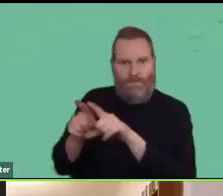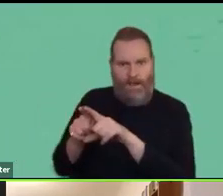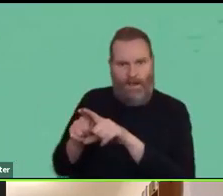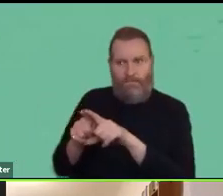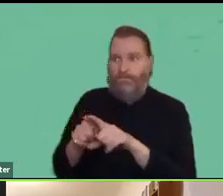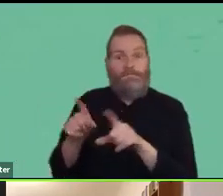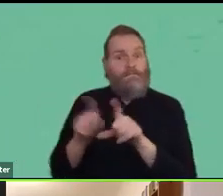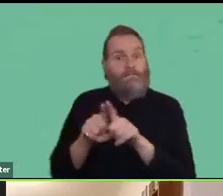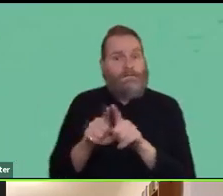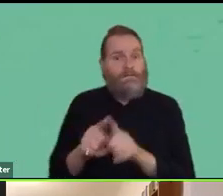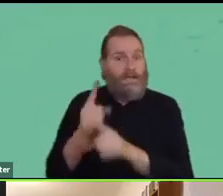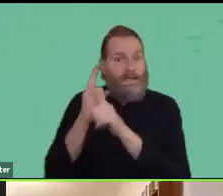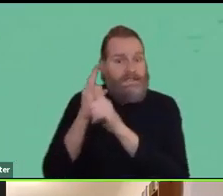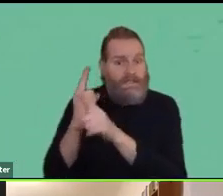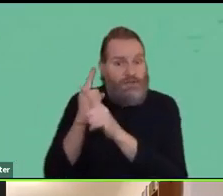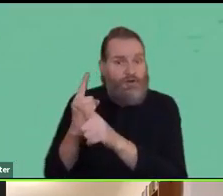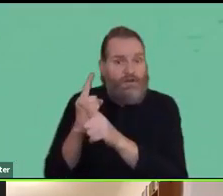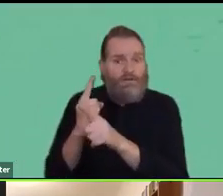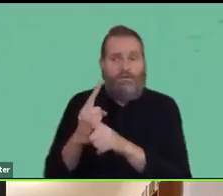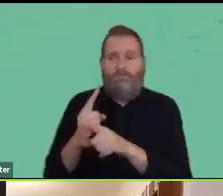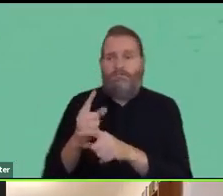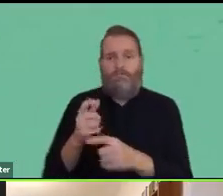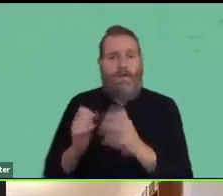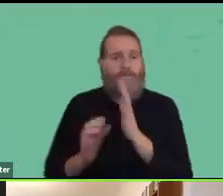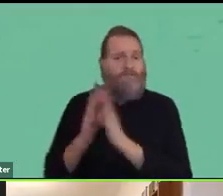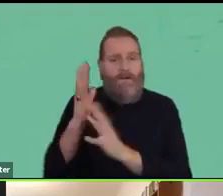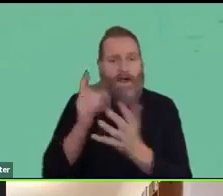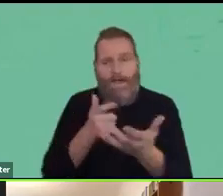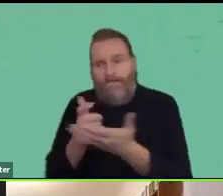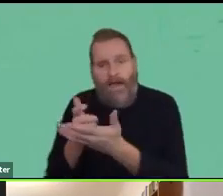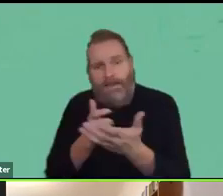and local government workers and firefighters in a united public sector campaign so that's